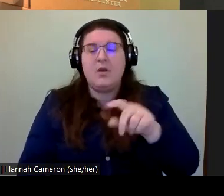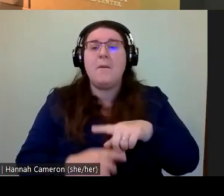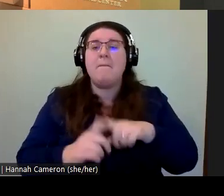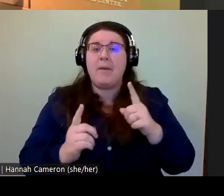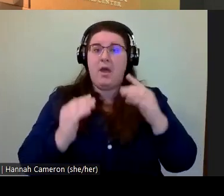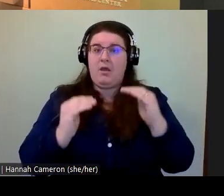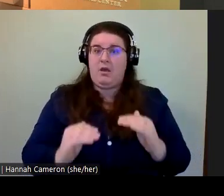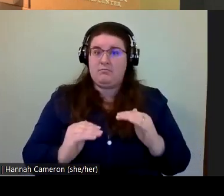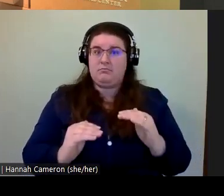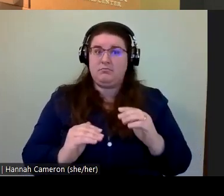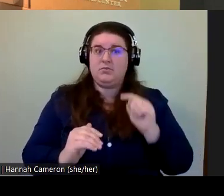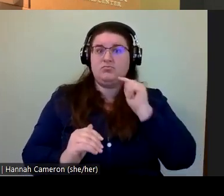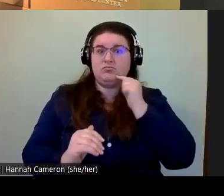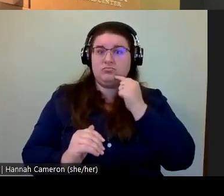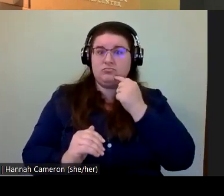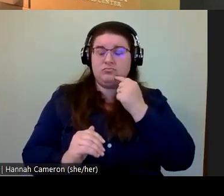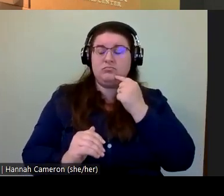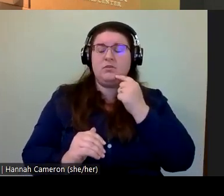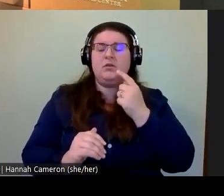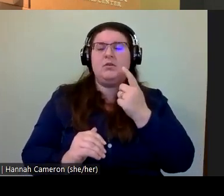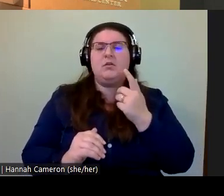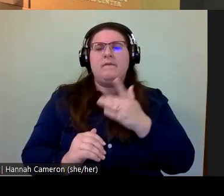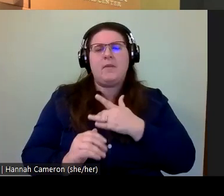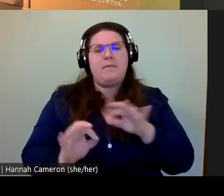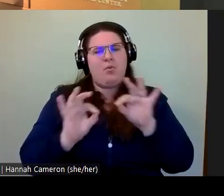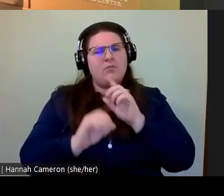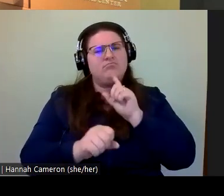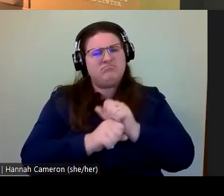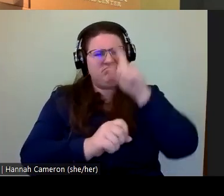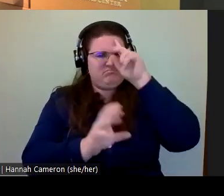to make sure we get the diagnosis right because bipolar disorder is a little bit more challenging